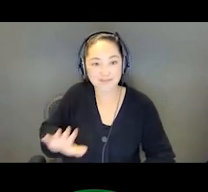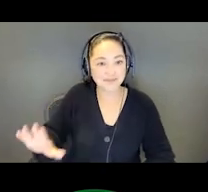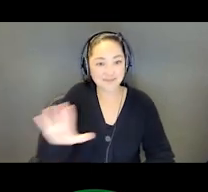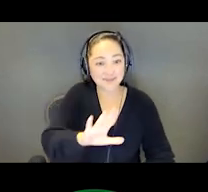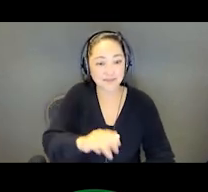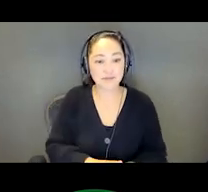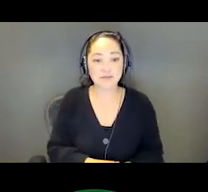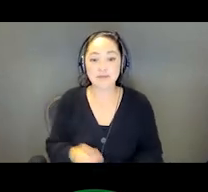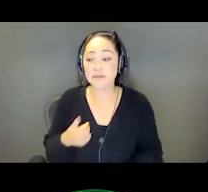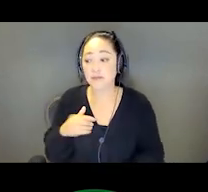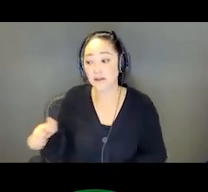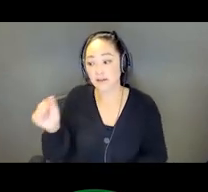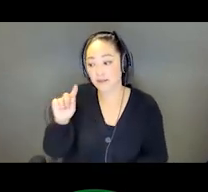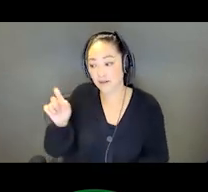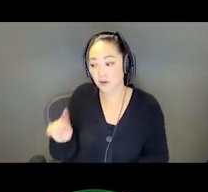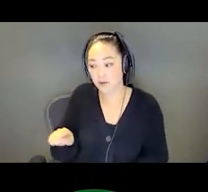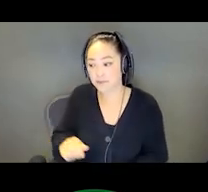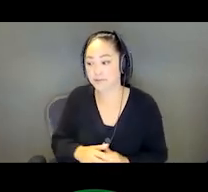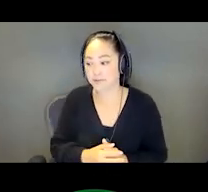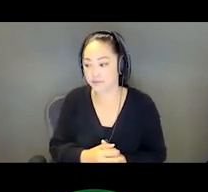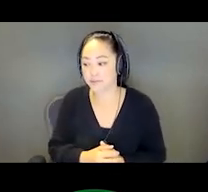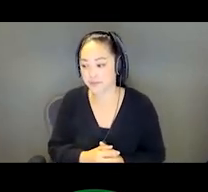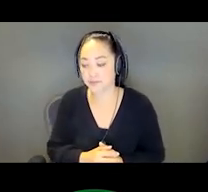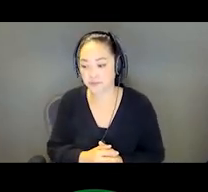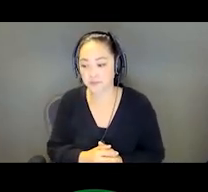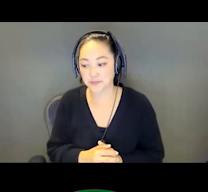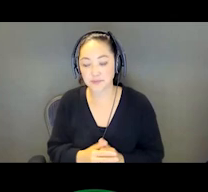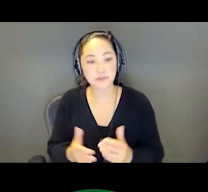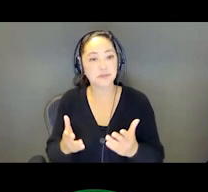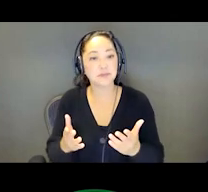We had another question coming. I think this is a great one. So they wanted to say that